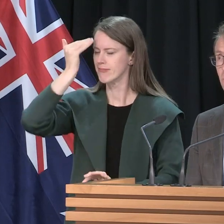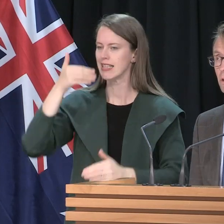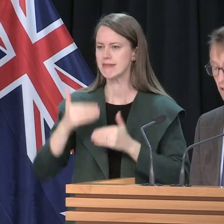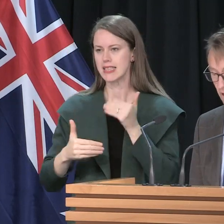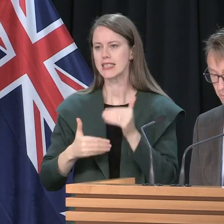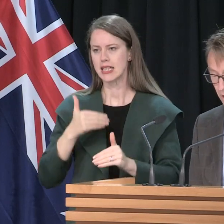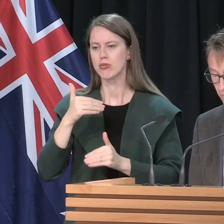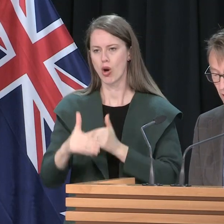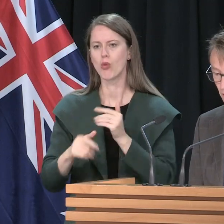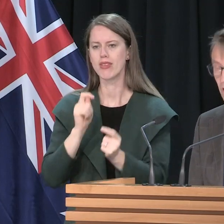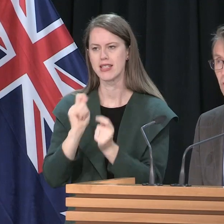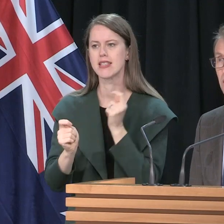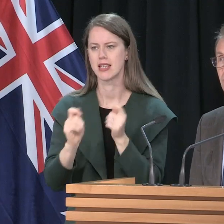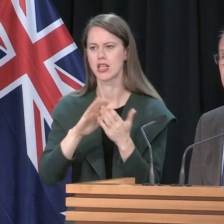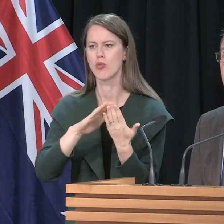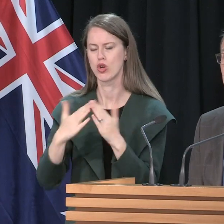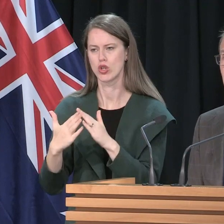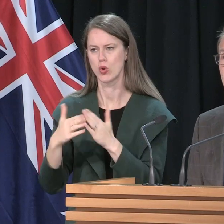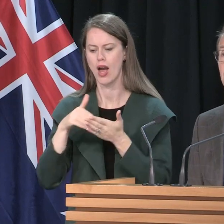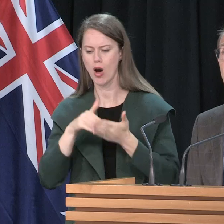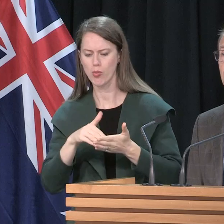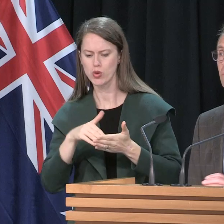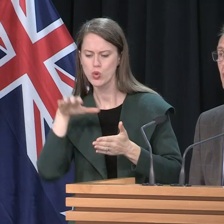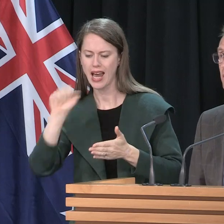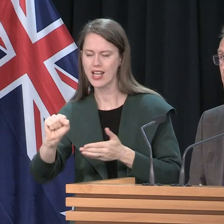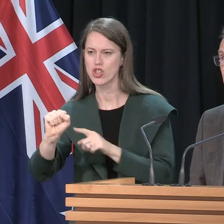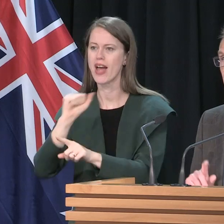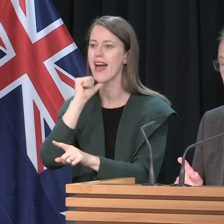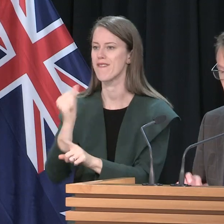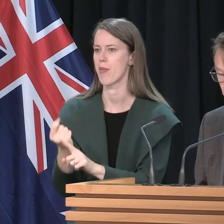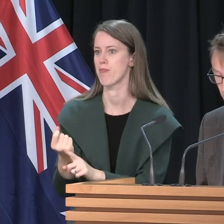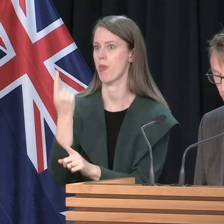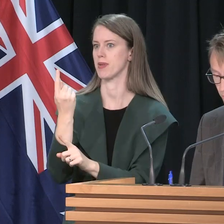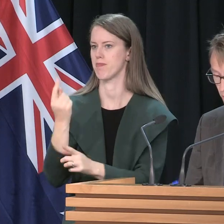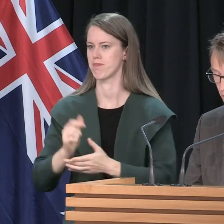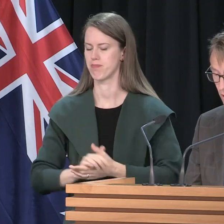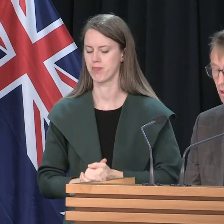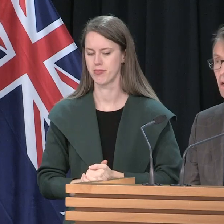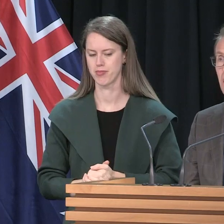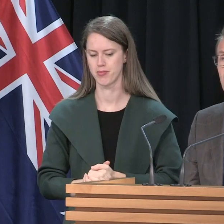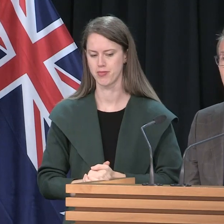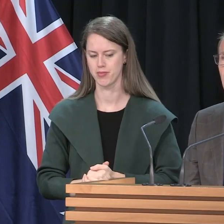complacent about the threat of COVID-19. We need to continue testing in the community as